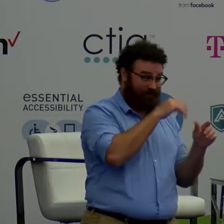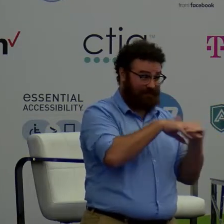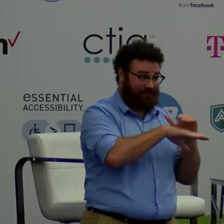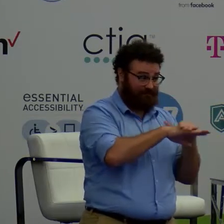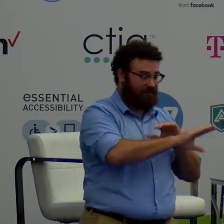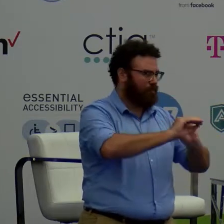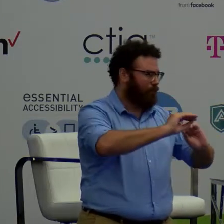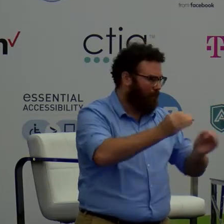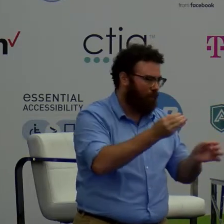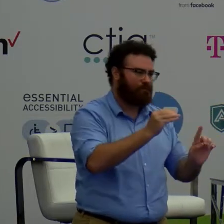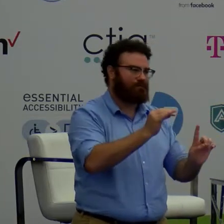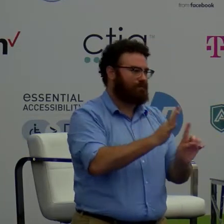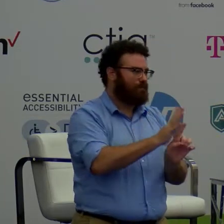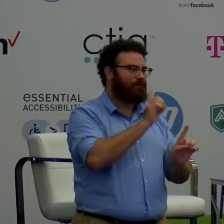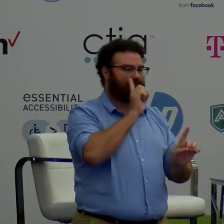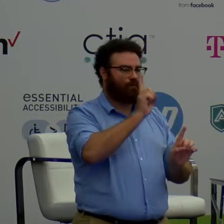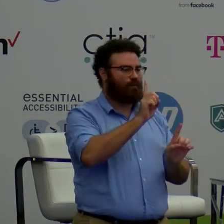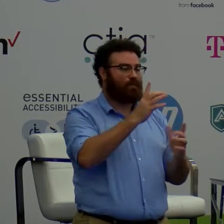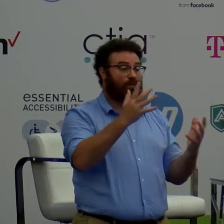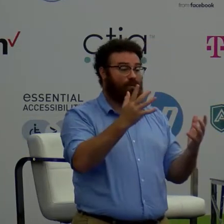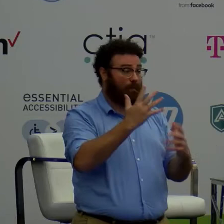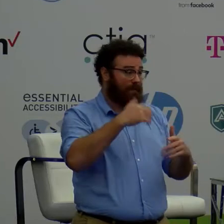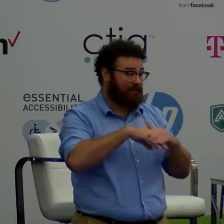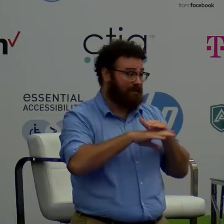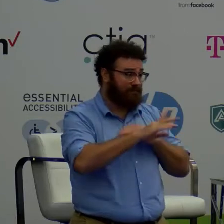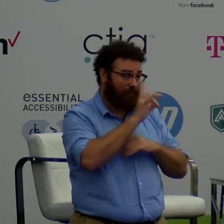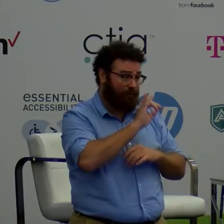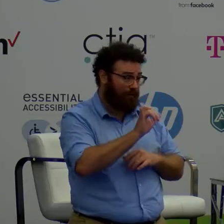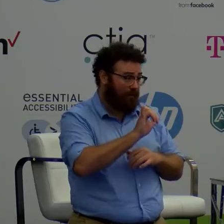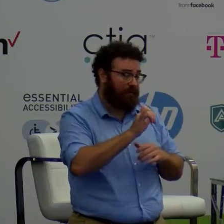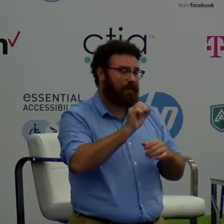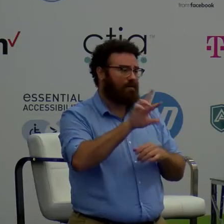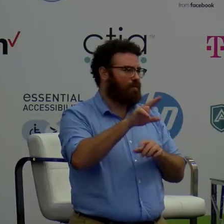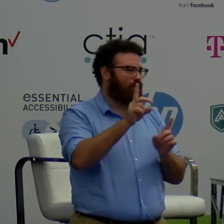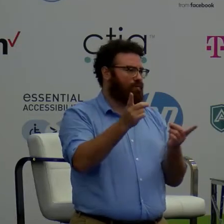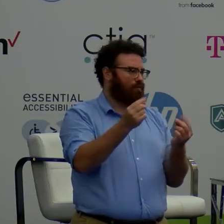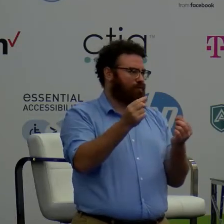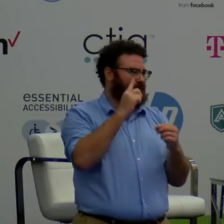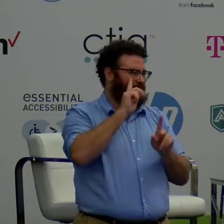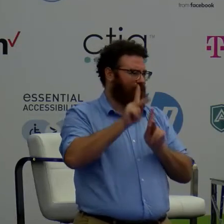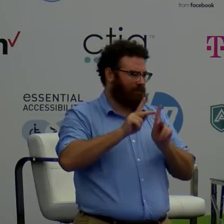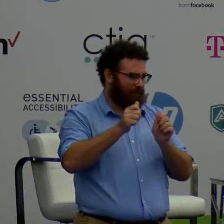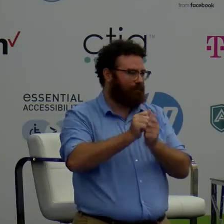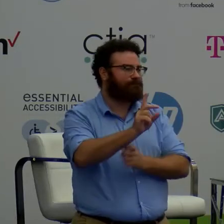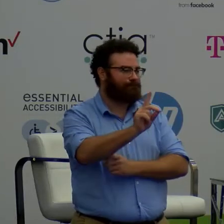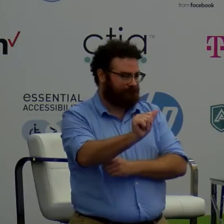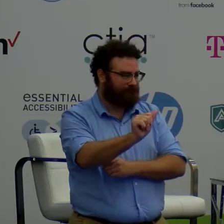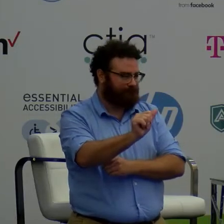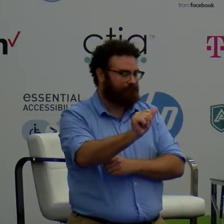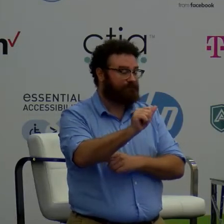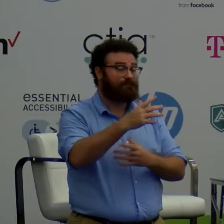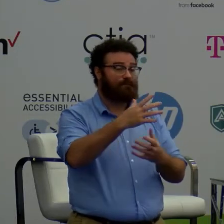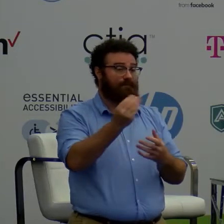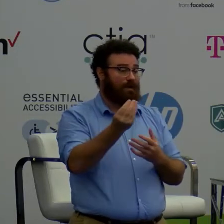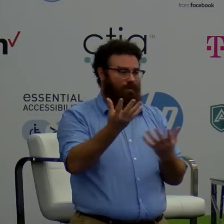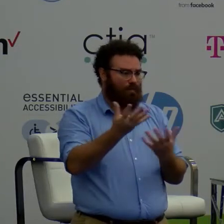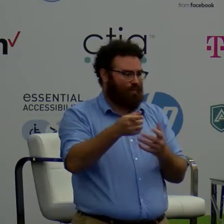zero exposure to what accessibility can to do for people with disabilities and or could someone with